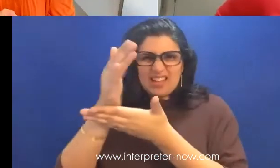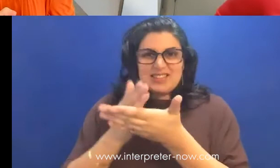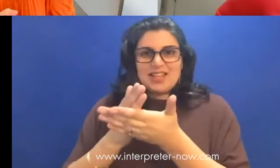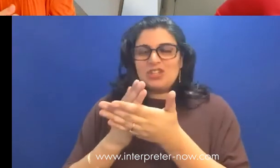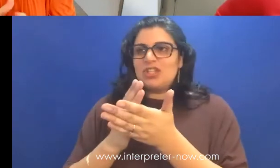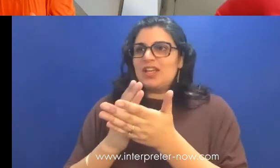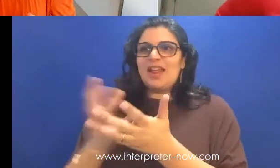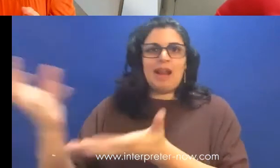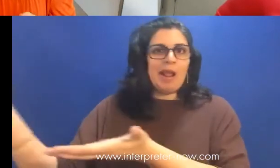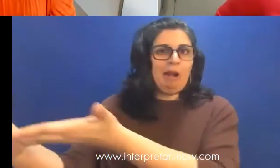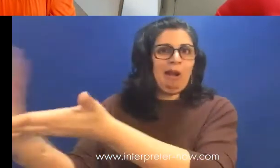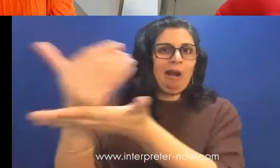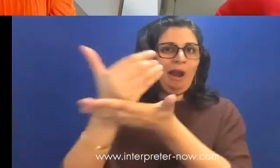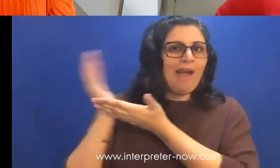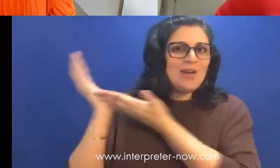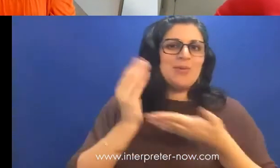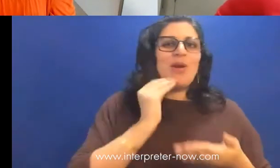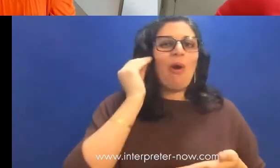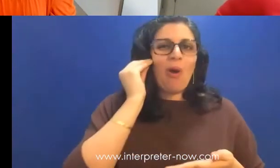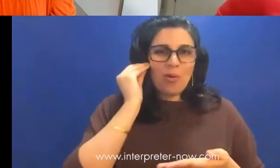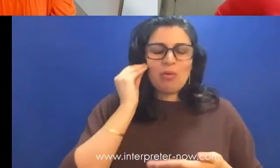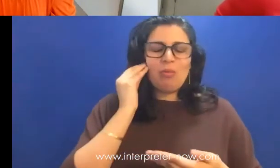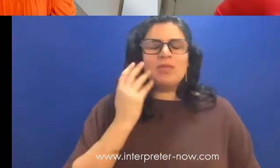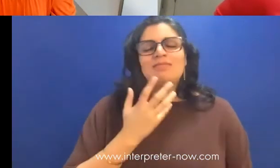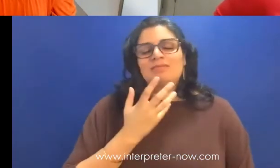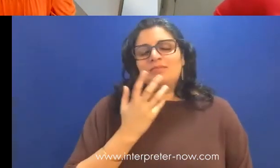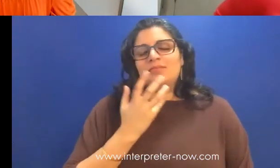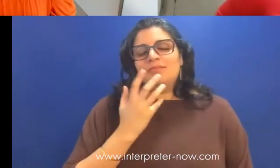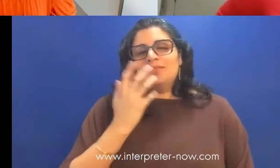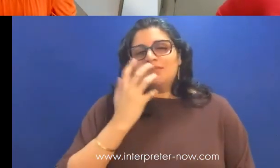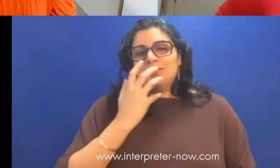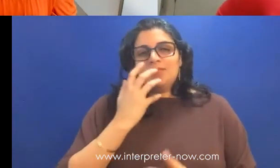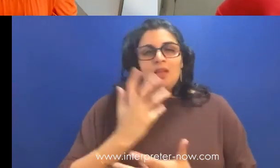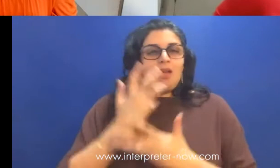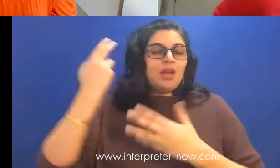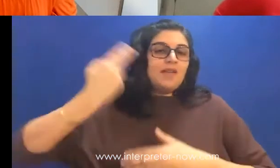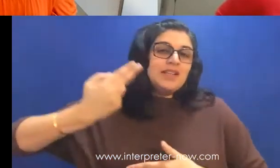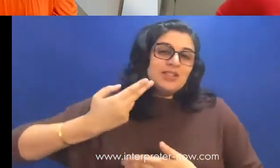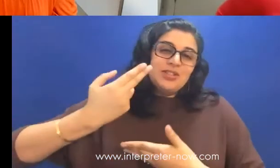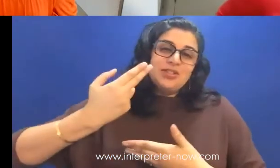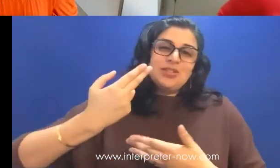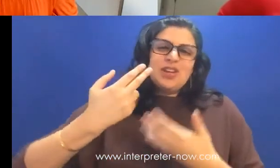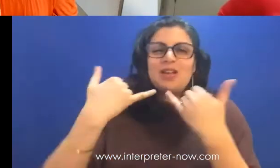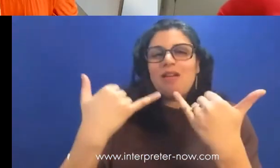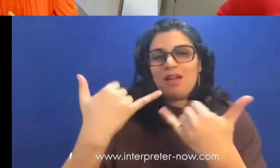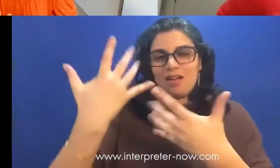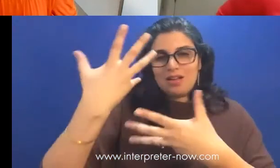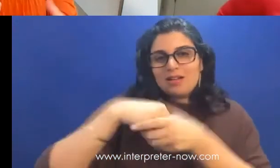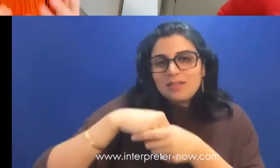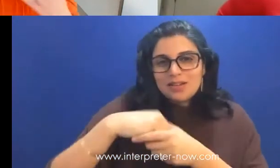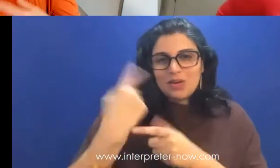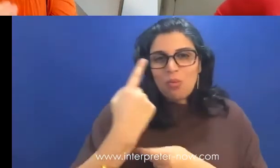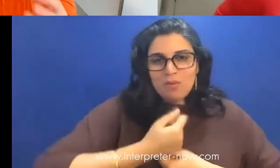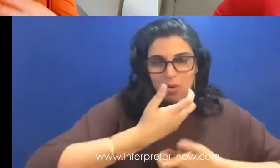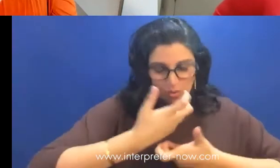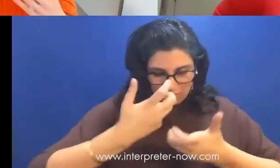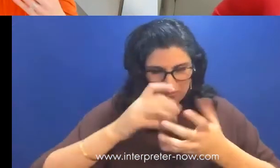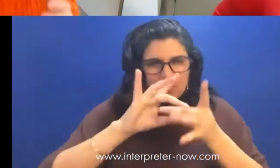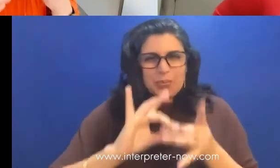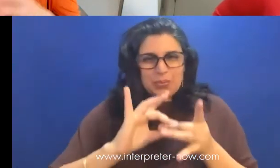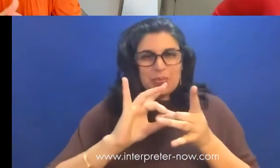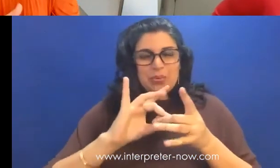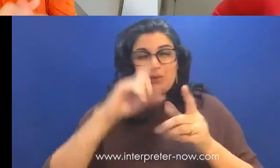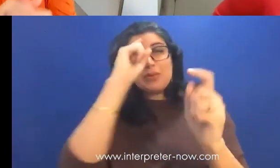I mean, there can be so much history present in one poem that can also take you there.